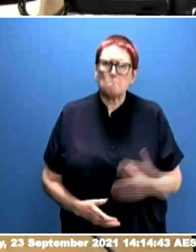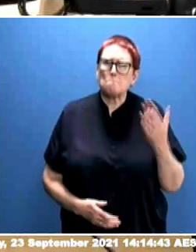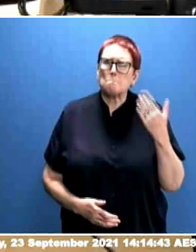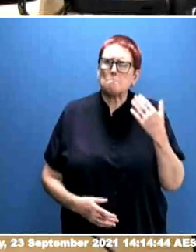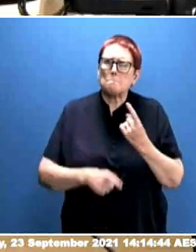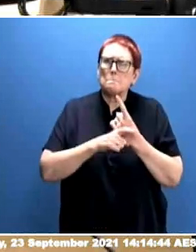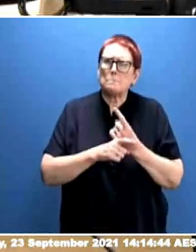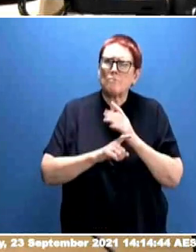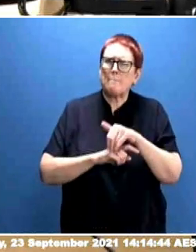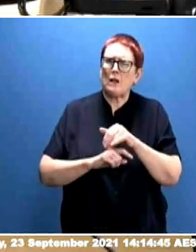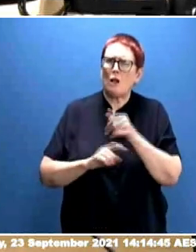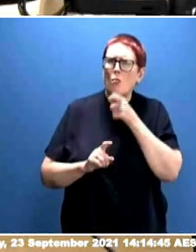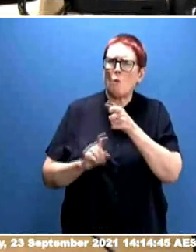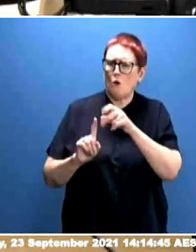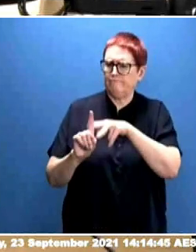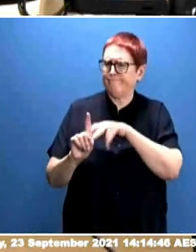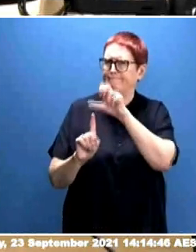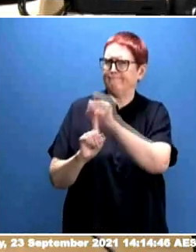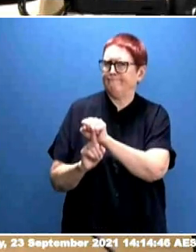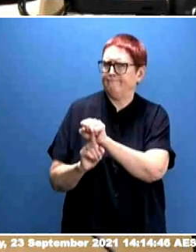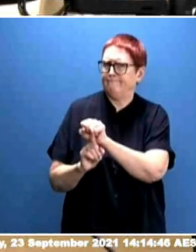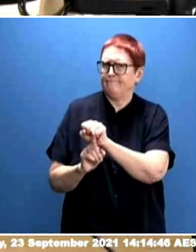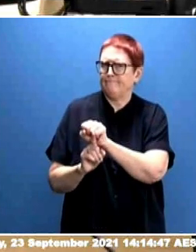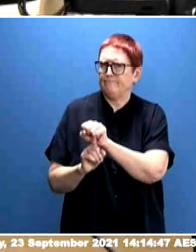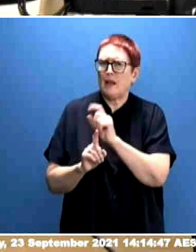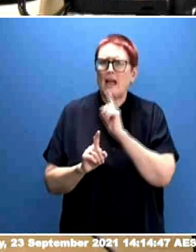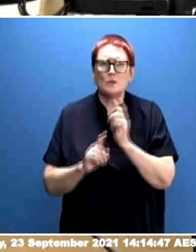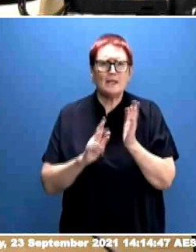diagnosis, but you said also NDIS plan.